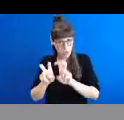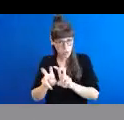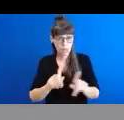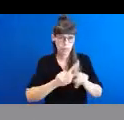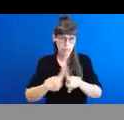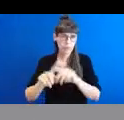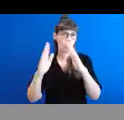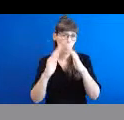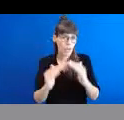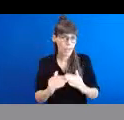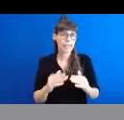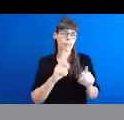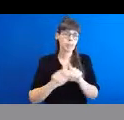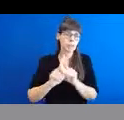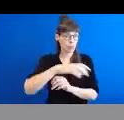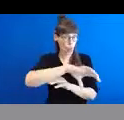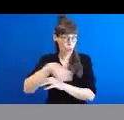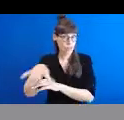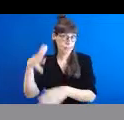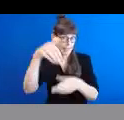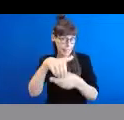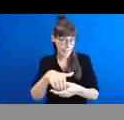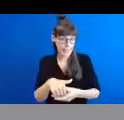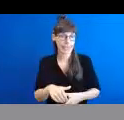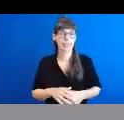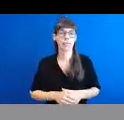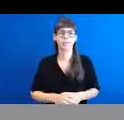The examples listed in the document span over a wide range of